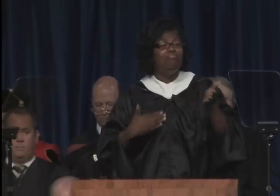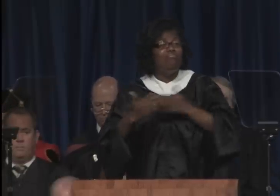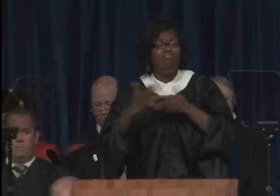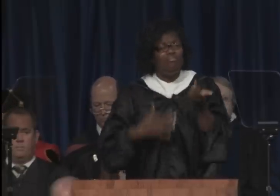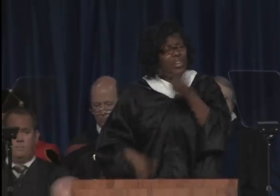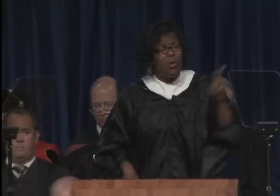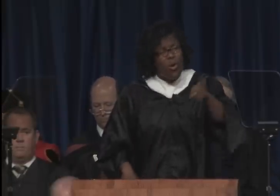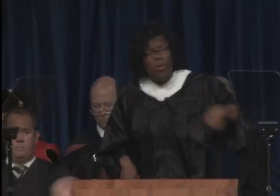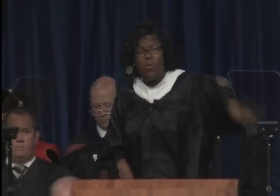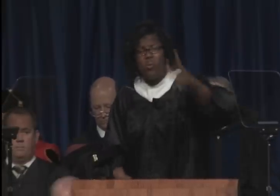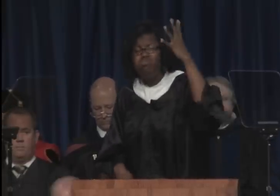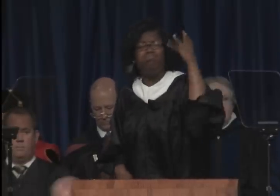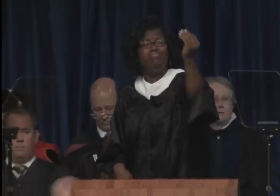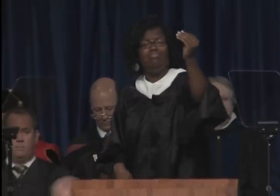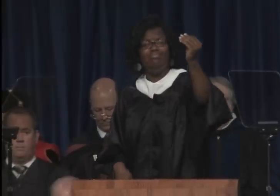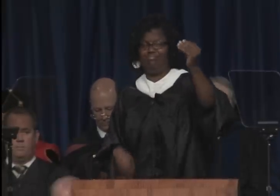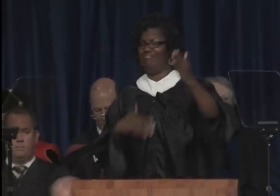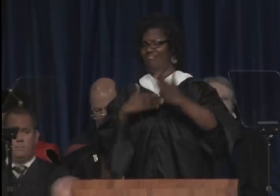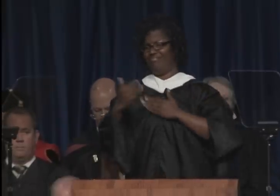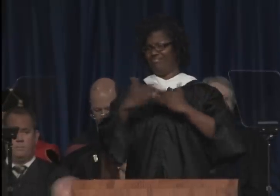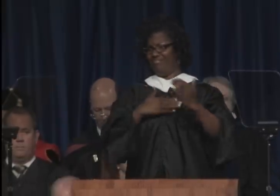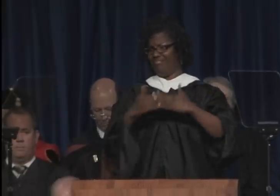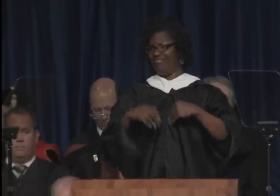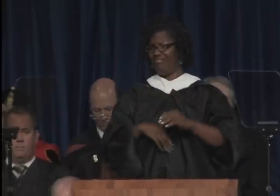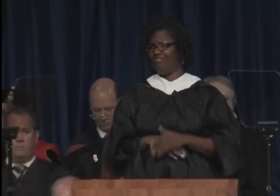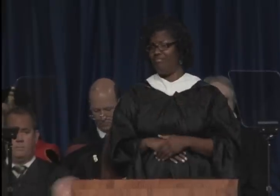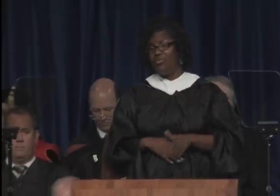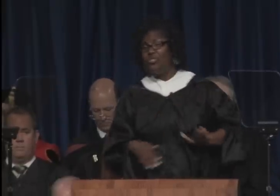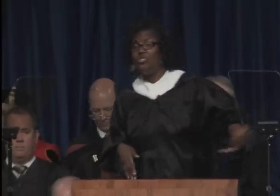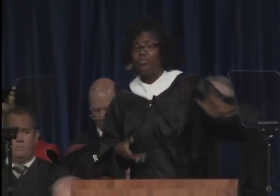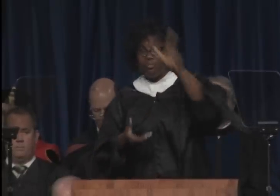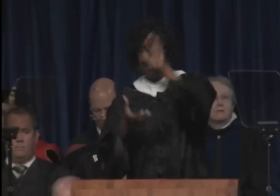It is my hope and wish that each one of you believes